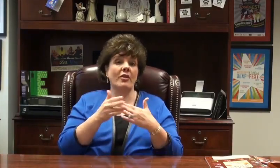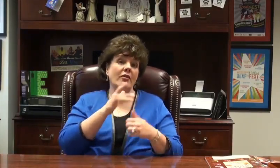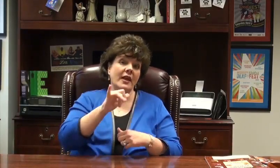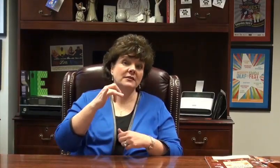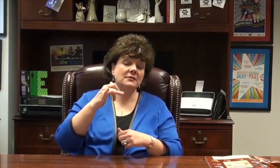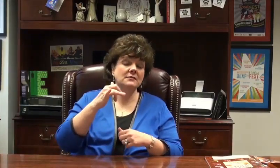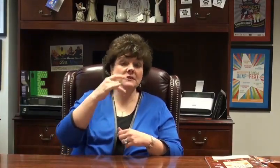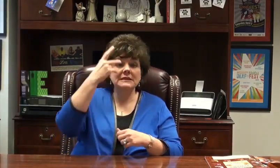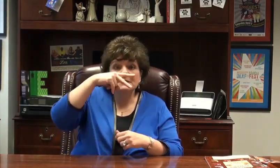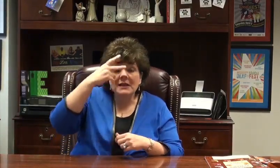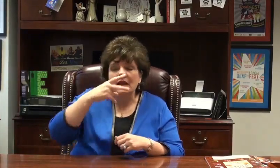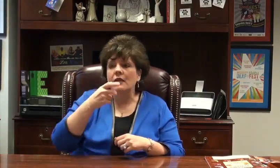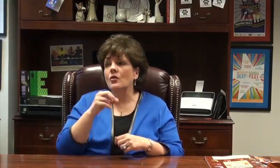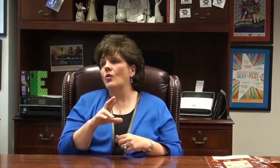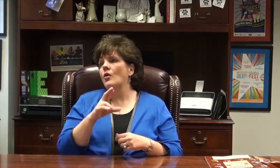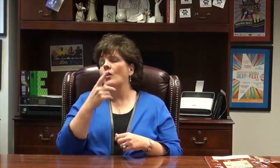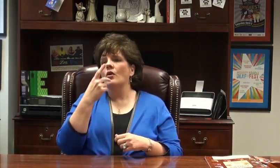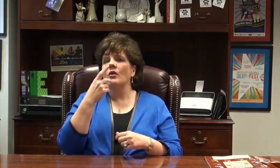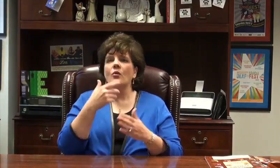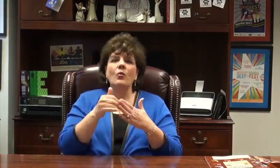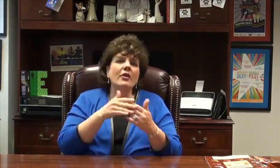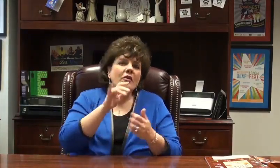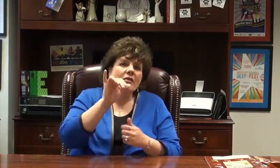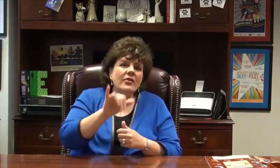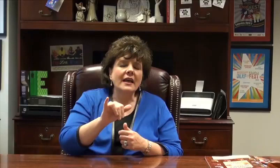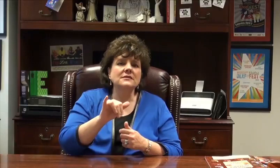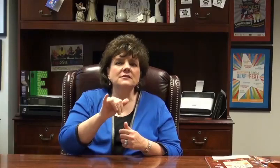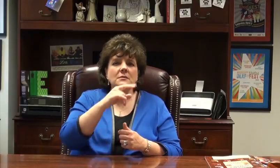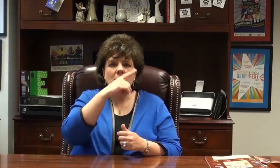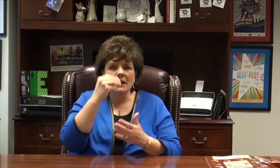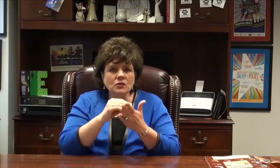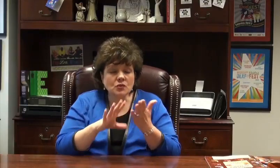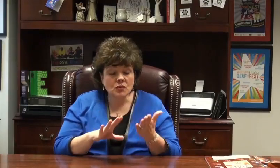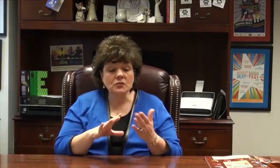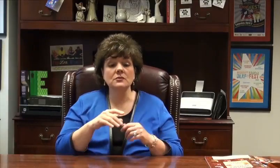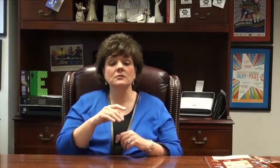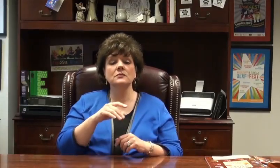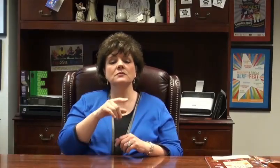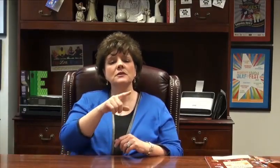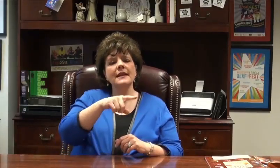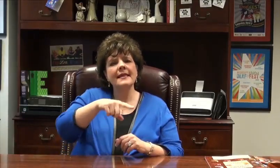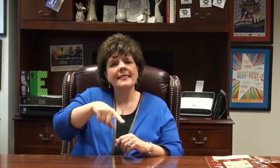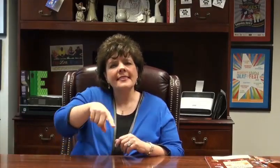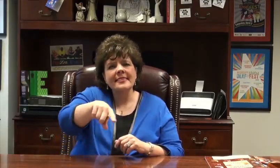students of color, including both Latino and Black students.